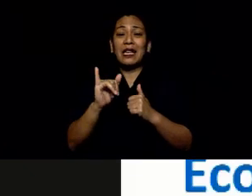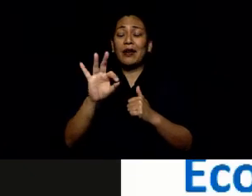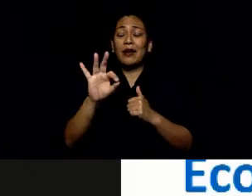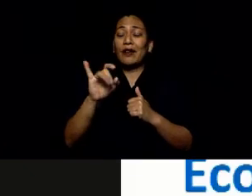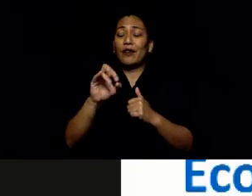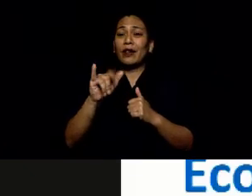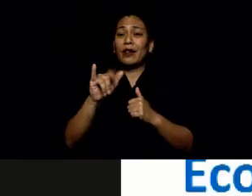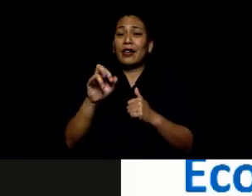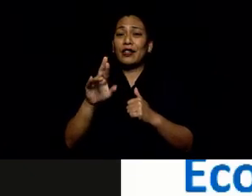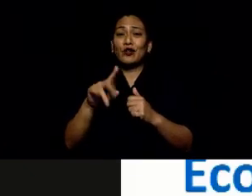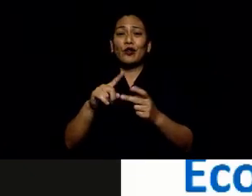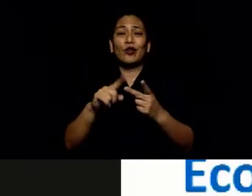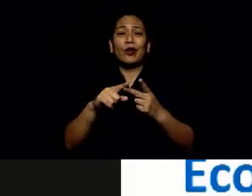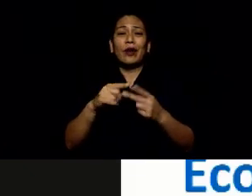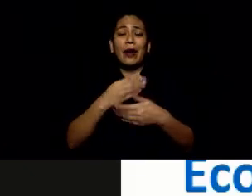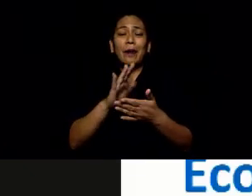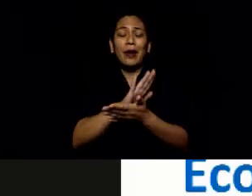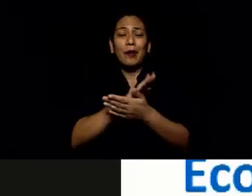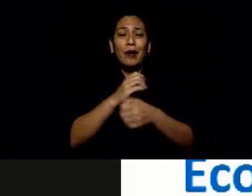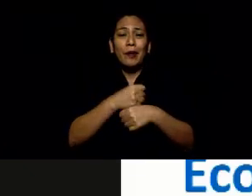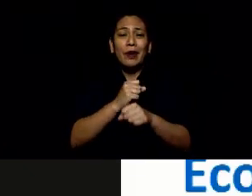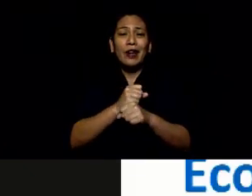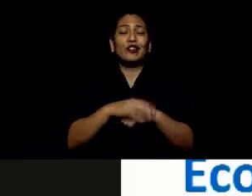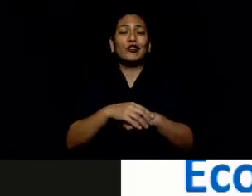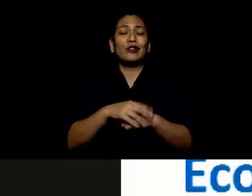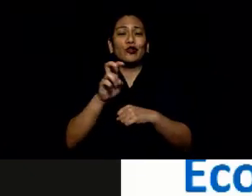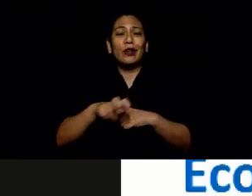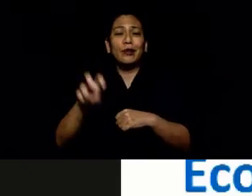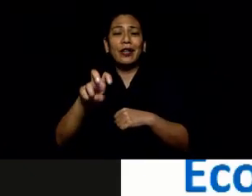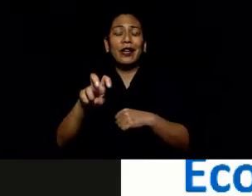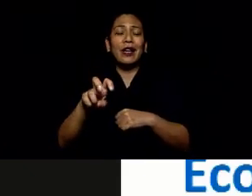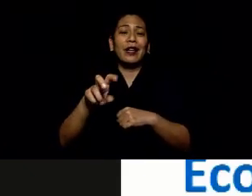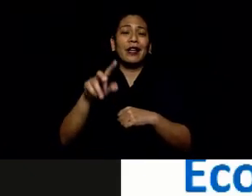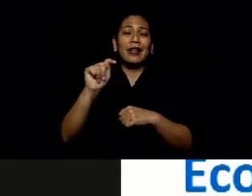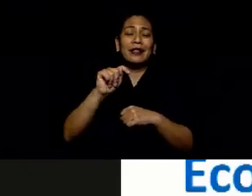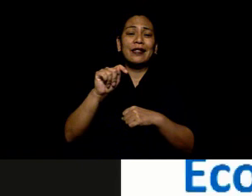paper, production, transportation, telecommunications, international tourism.